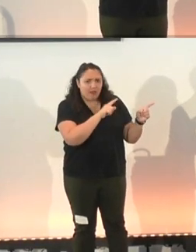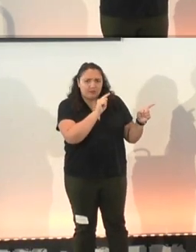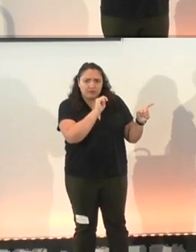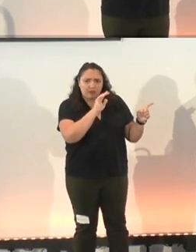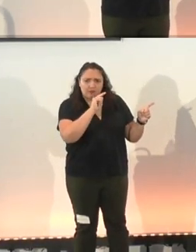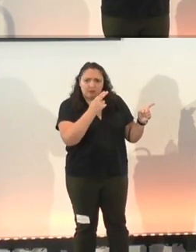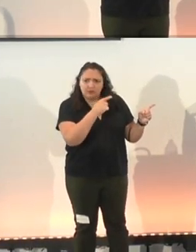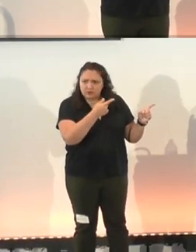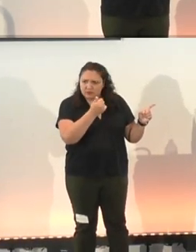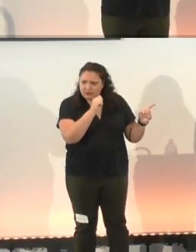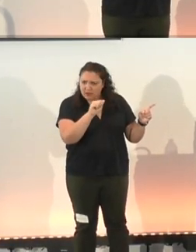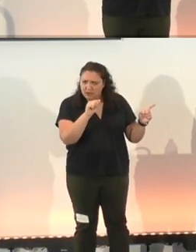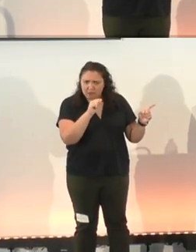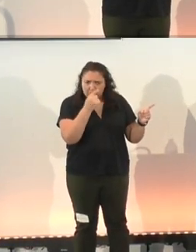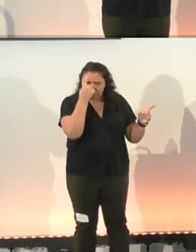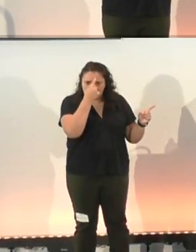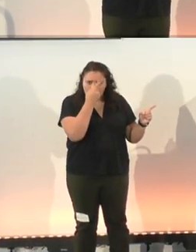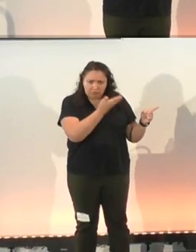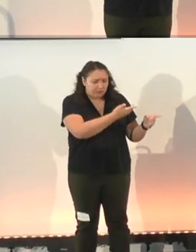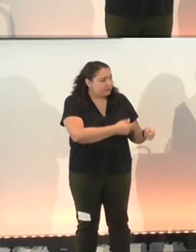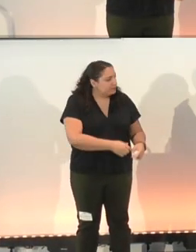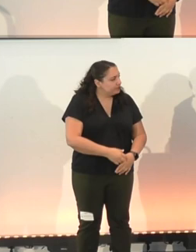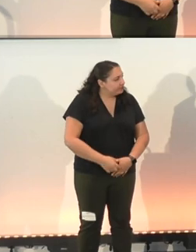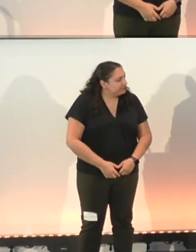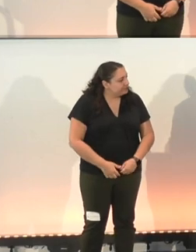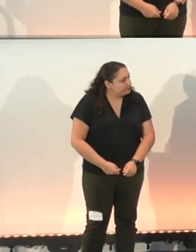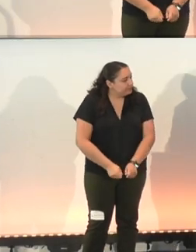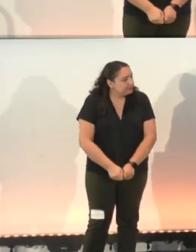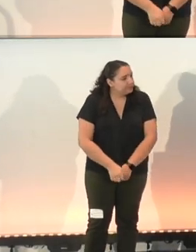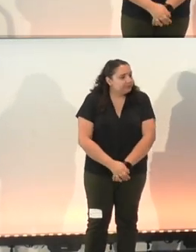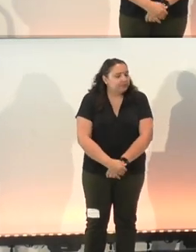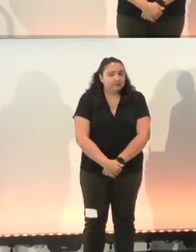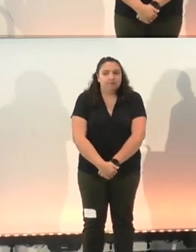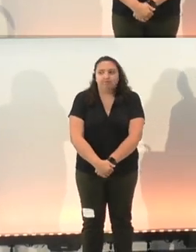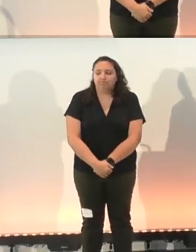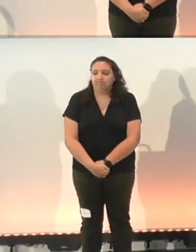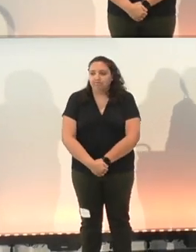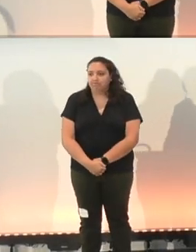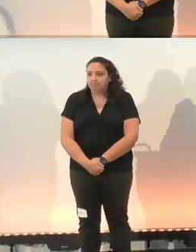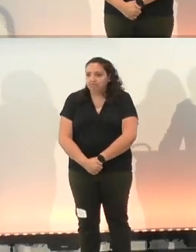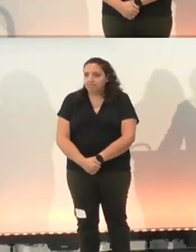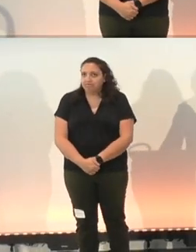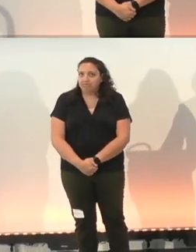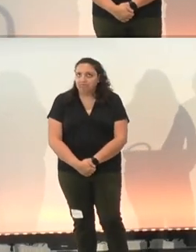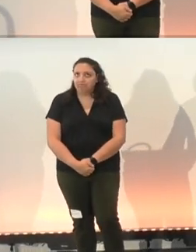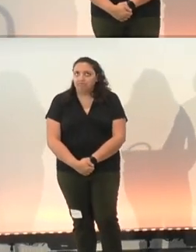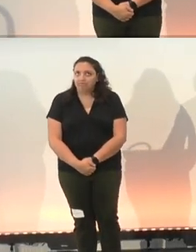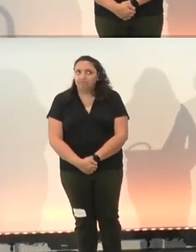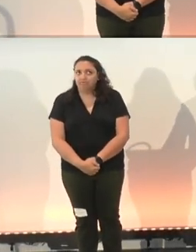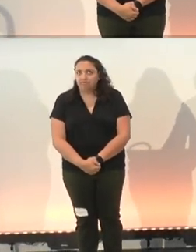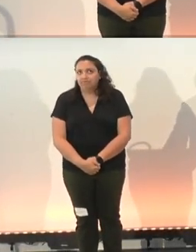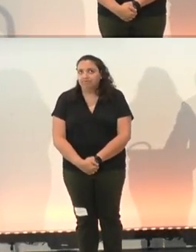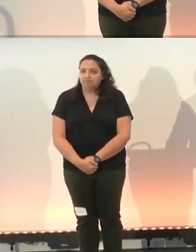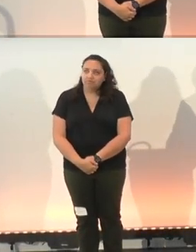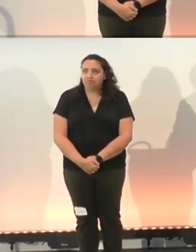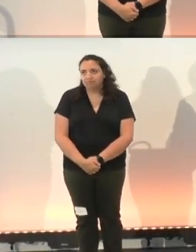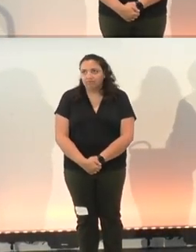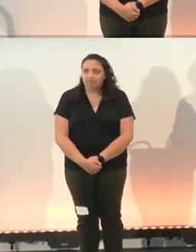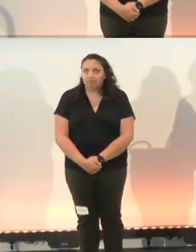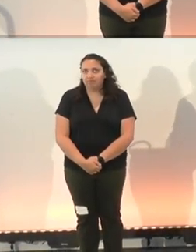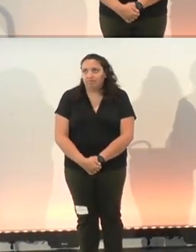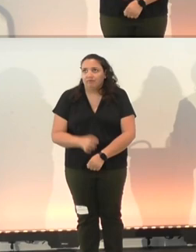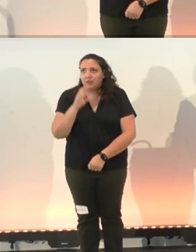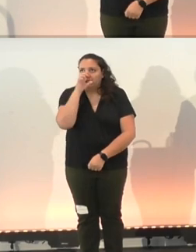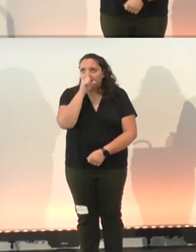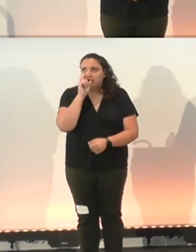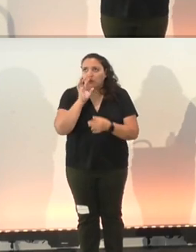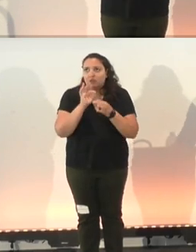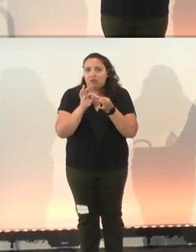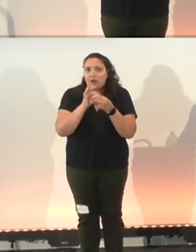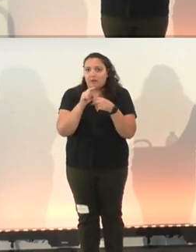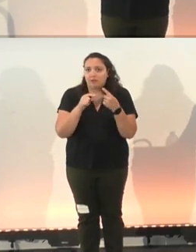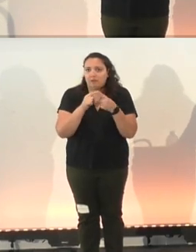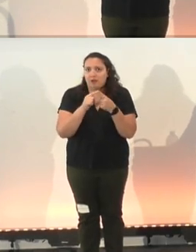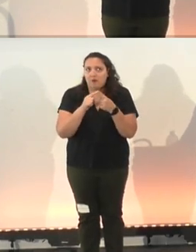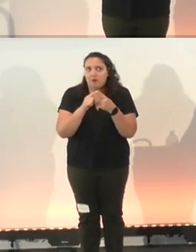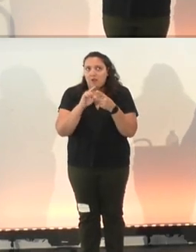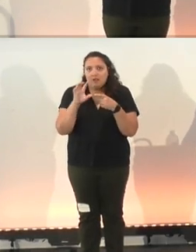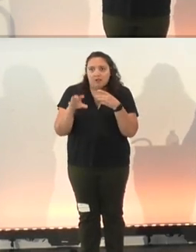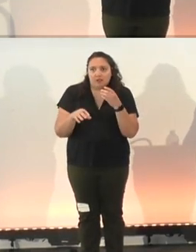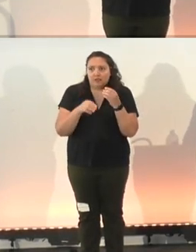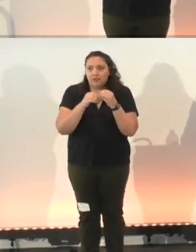Tabitha: So I guess I will comment on kind of the additional add-ons to the technology,